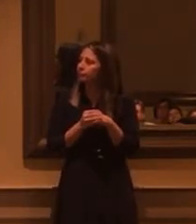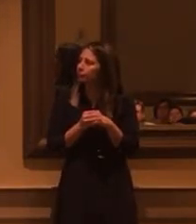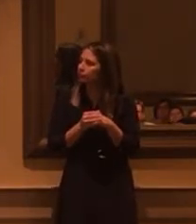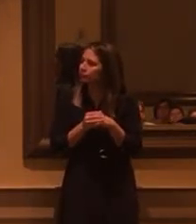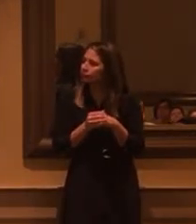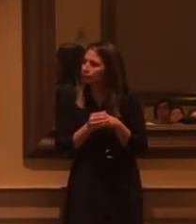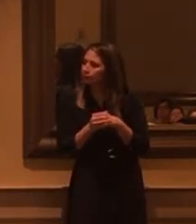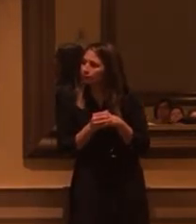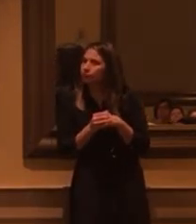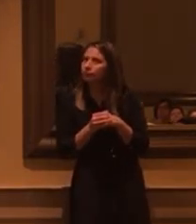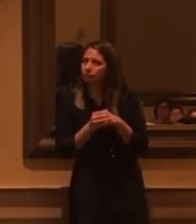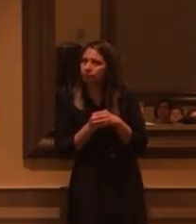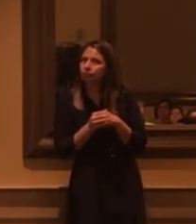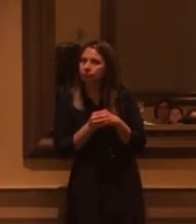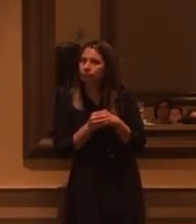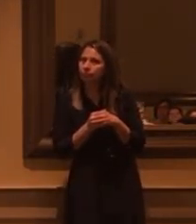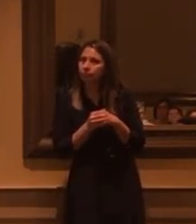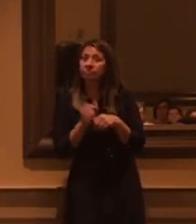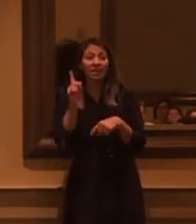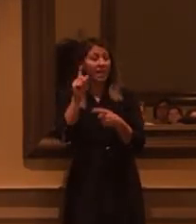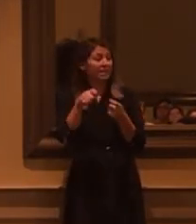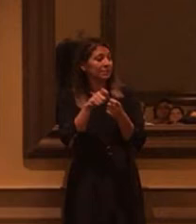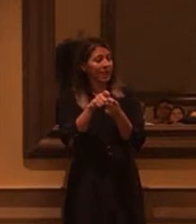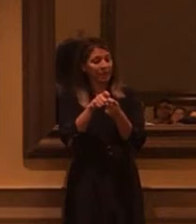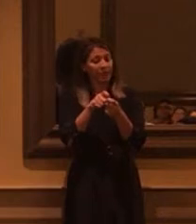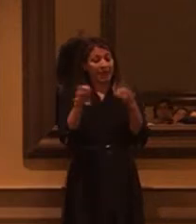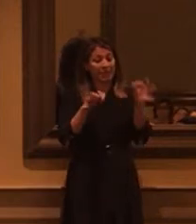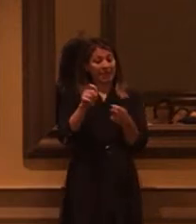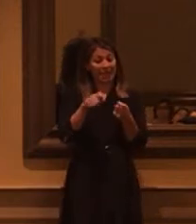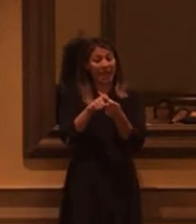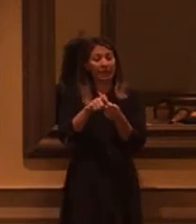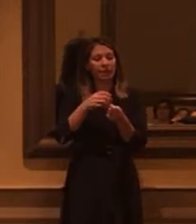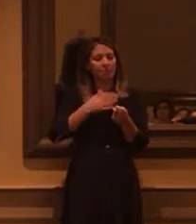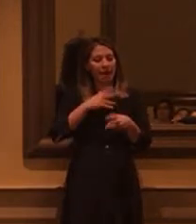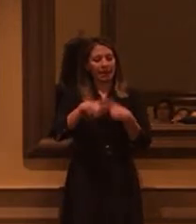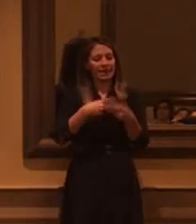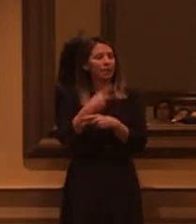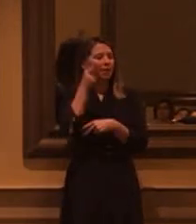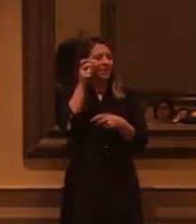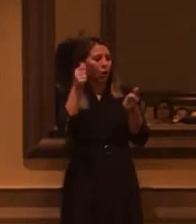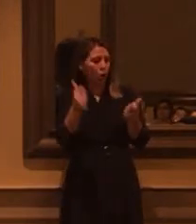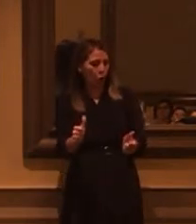This explains exactly what my hearing loss is. And how they can better understand it.